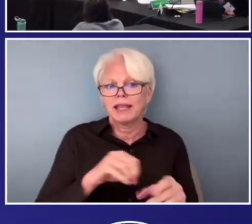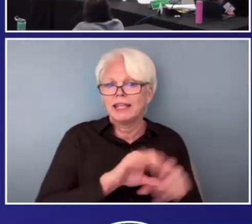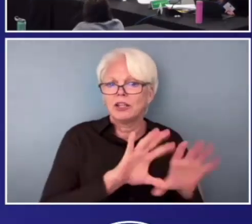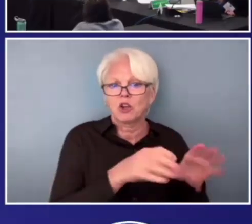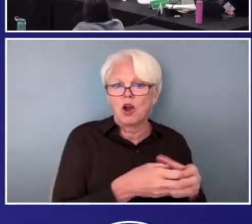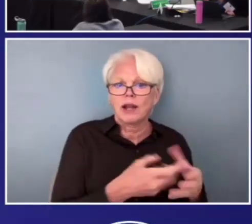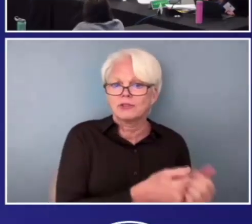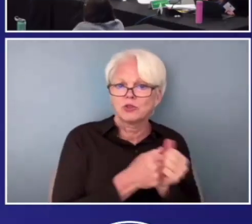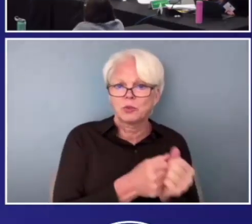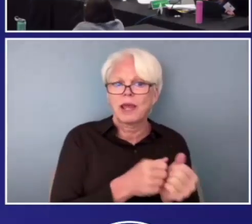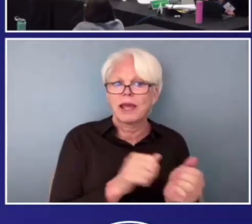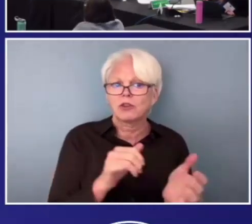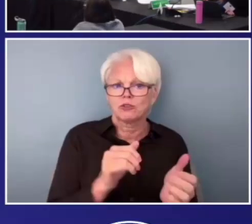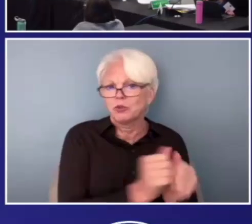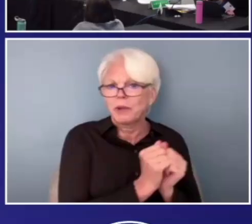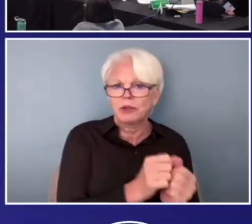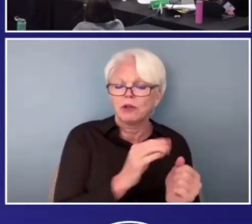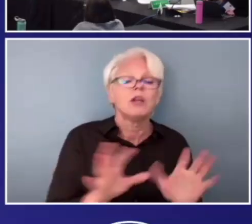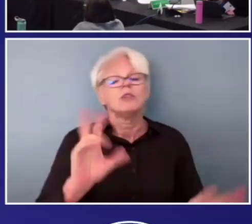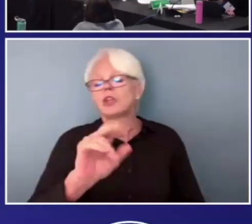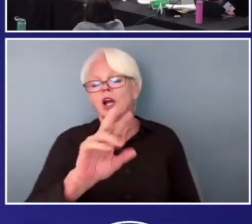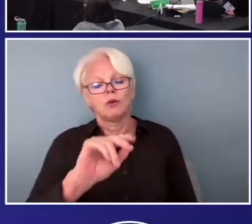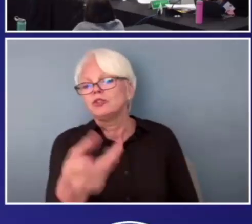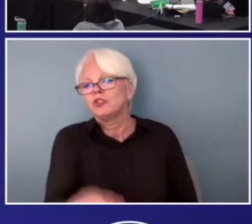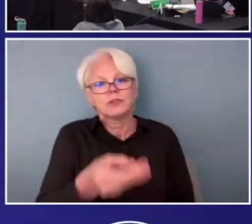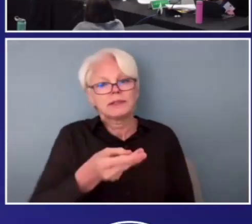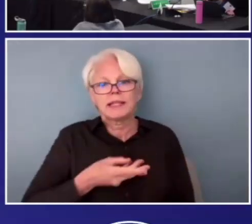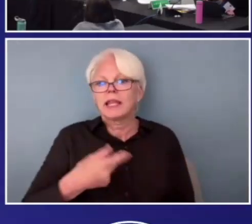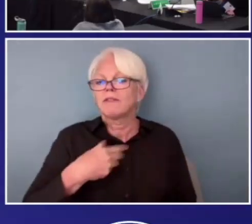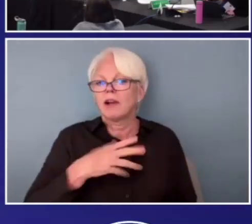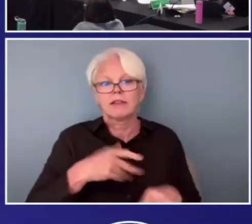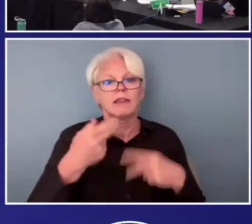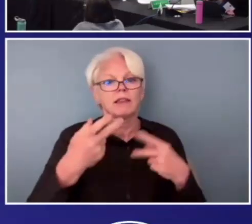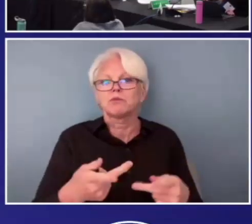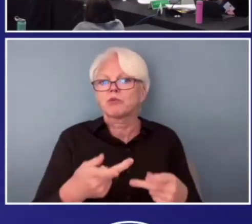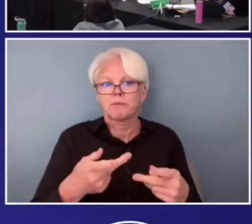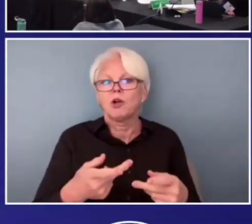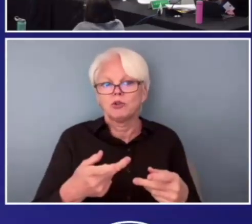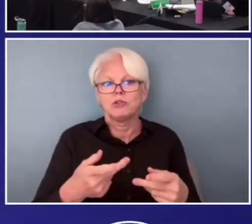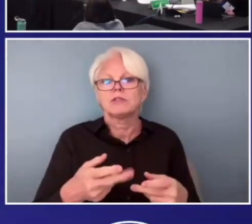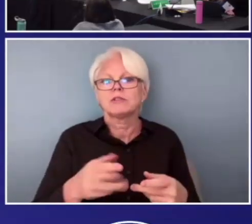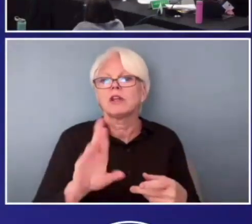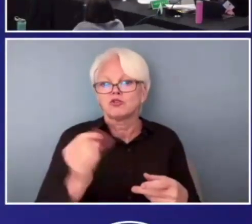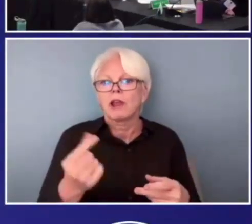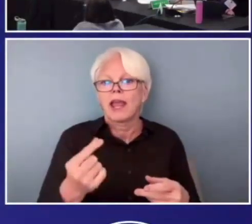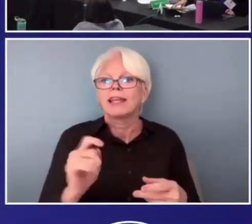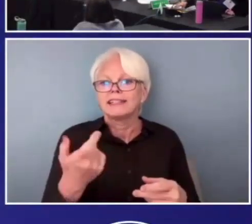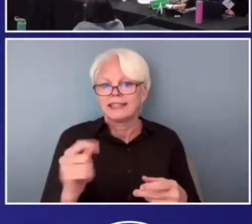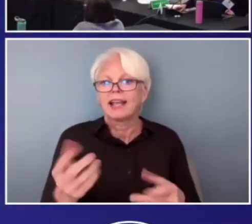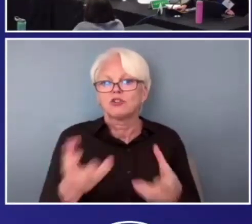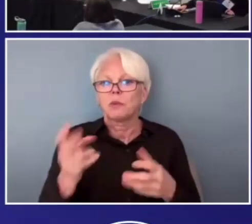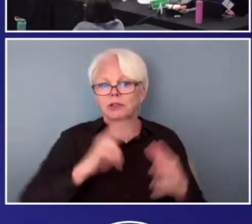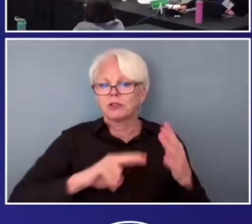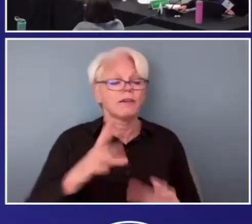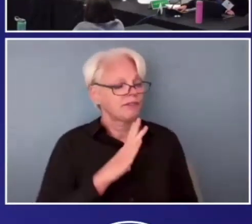No, if you could just provide us the proposed reg text that you want us to look at. Sure. No problem. Then we could just take that back and make